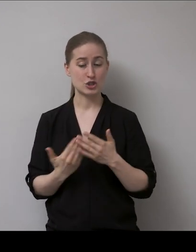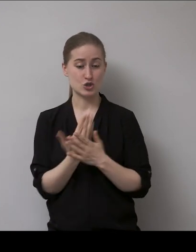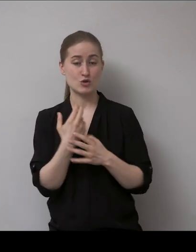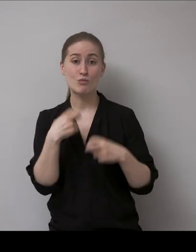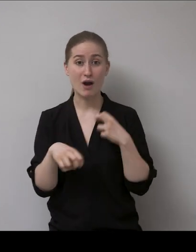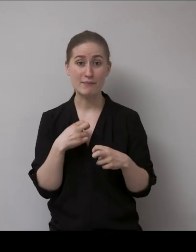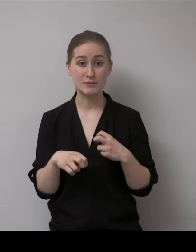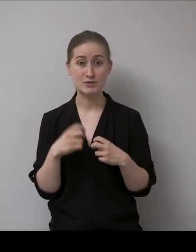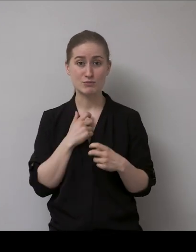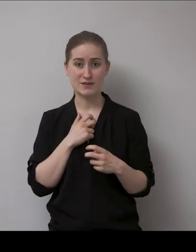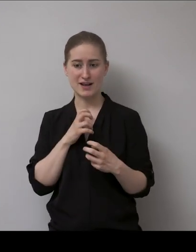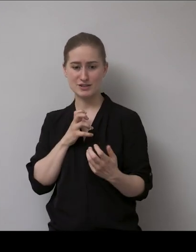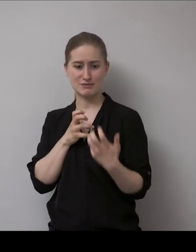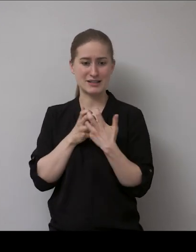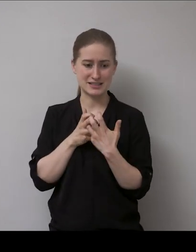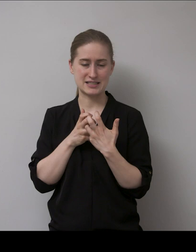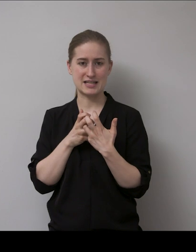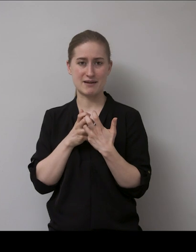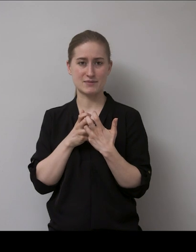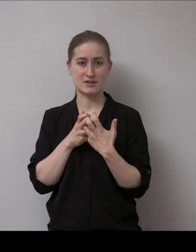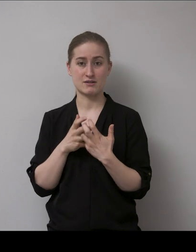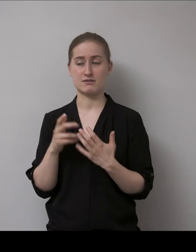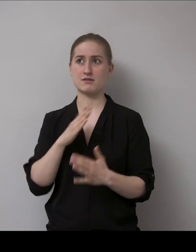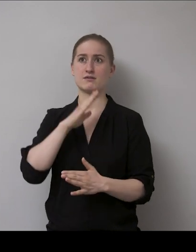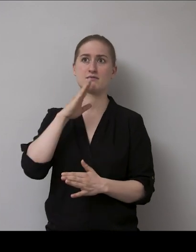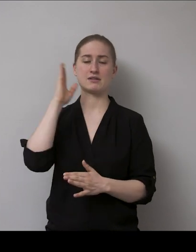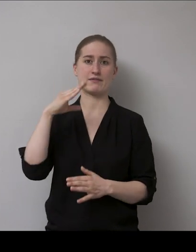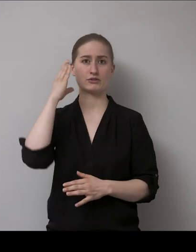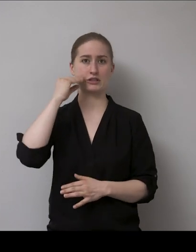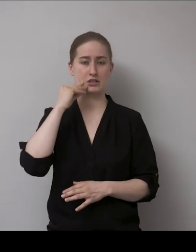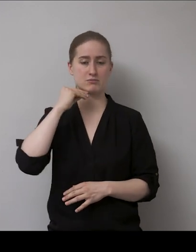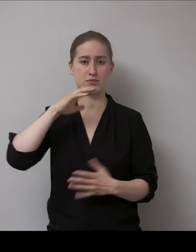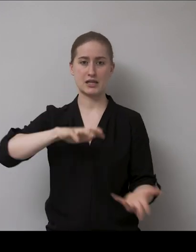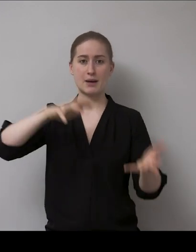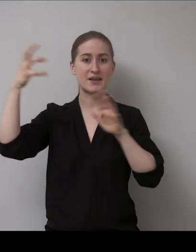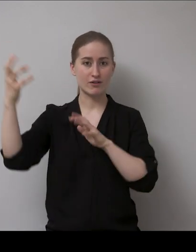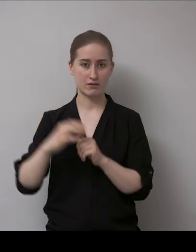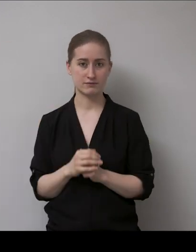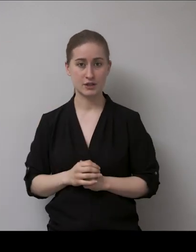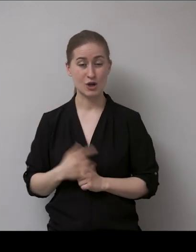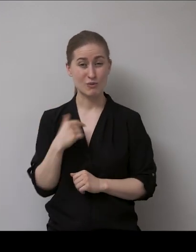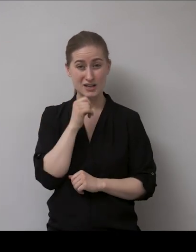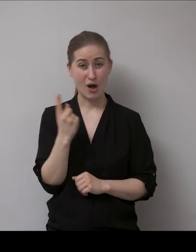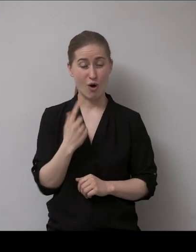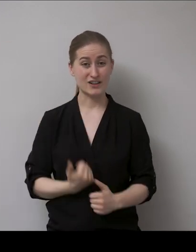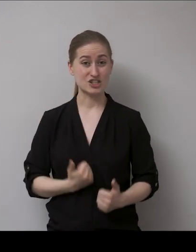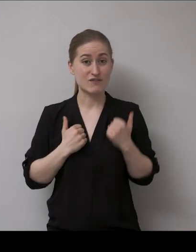We have had to adapt to unprecedented upheaval. We have not only survived, but in many cases,